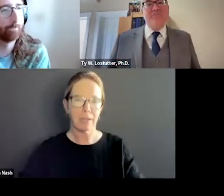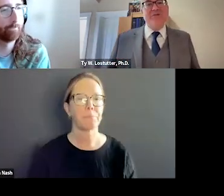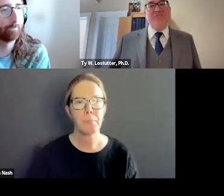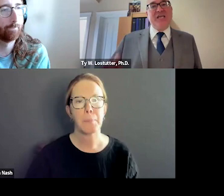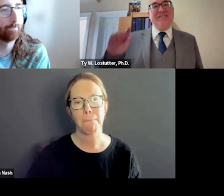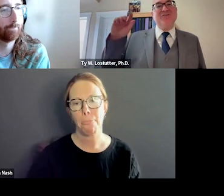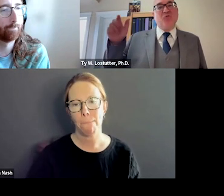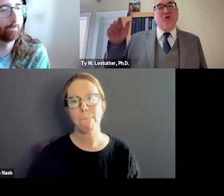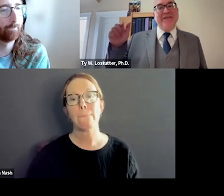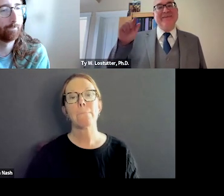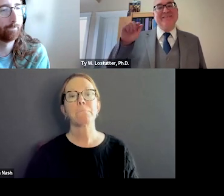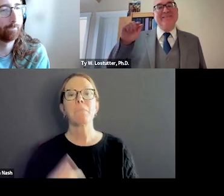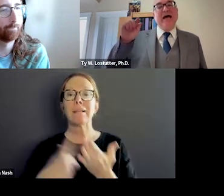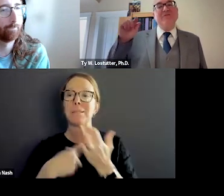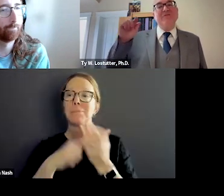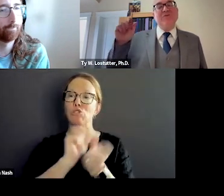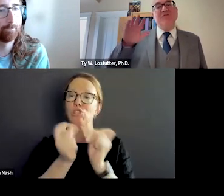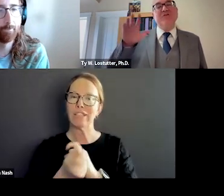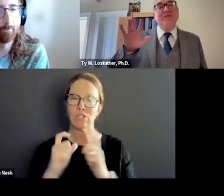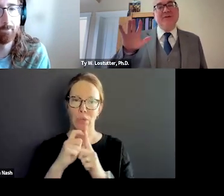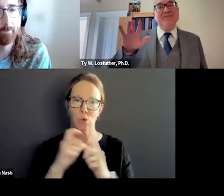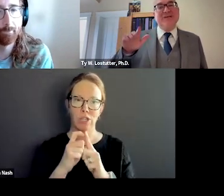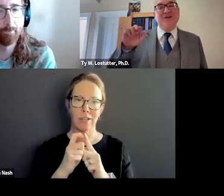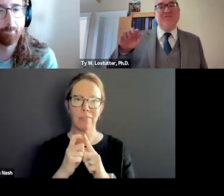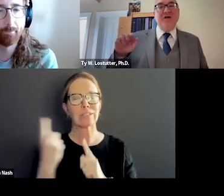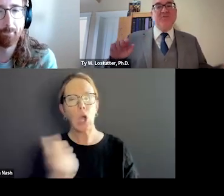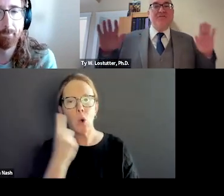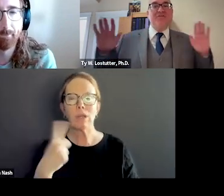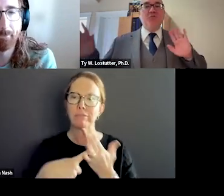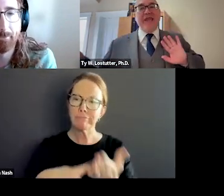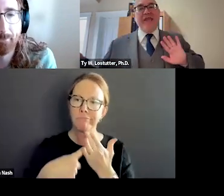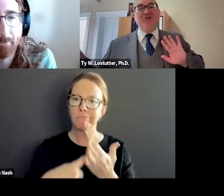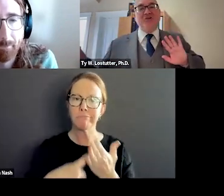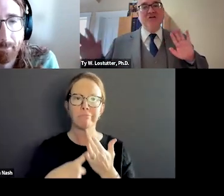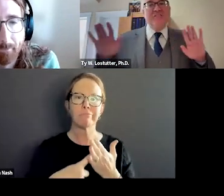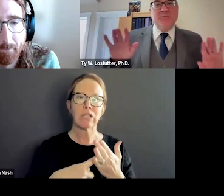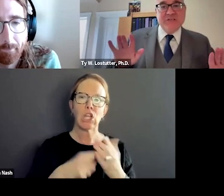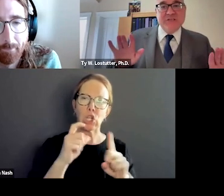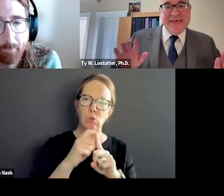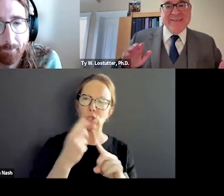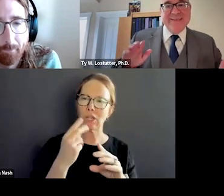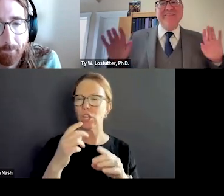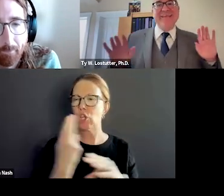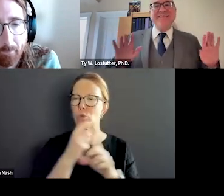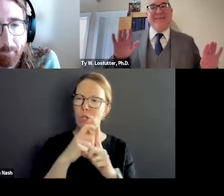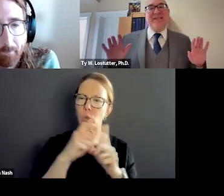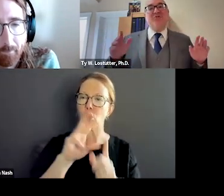sometimes changing the wording because I will say there's always been a discussion of do we use the word wager sports bad things like that,